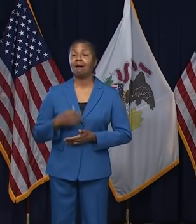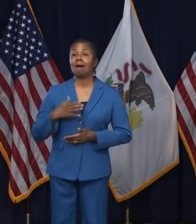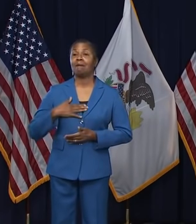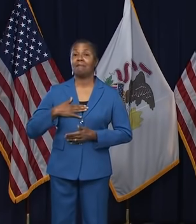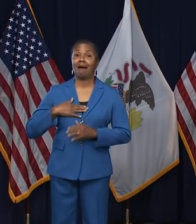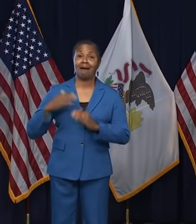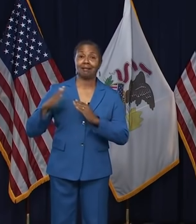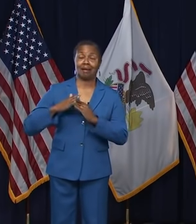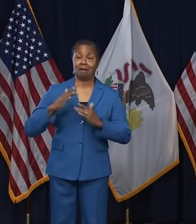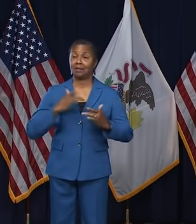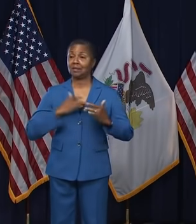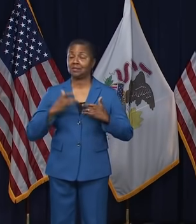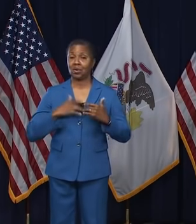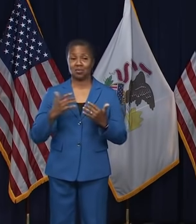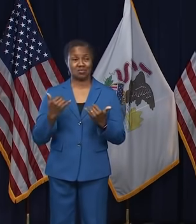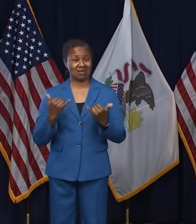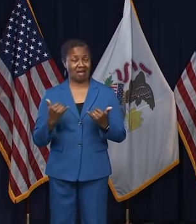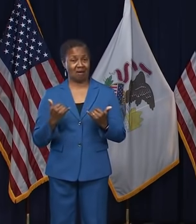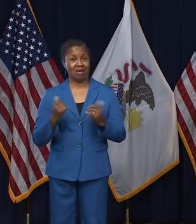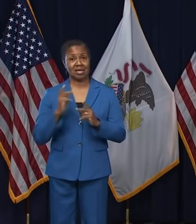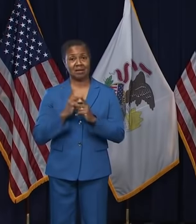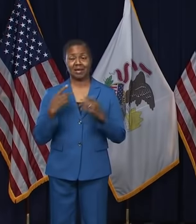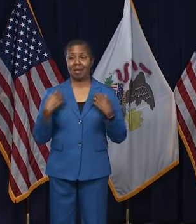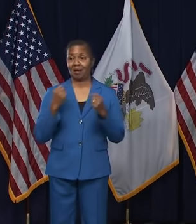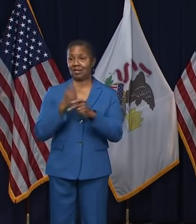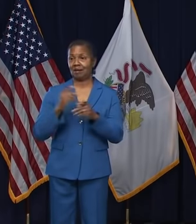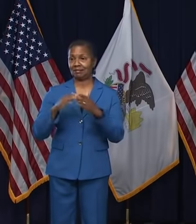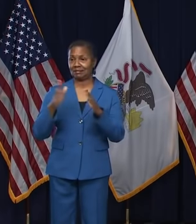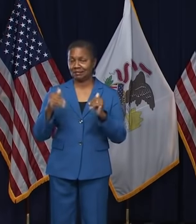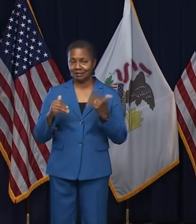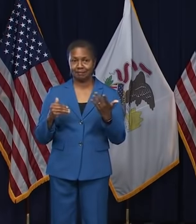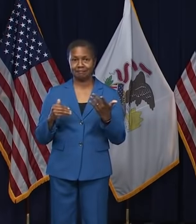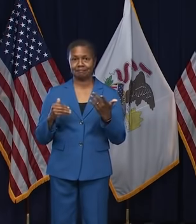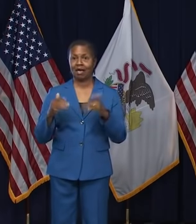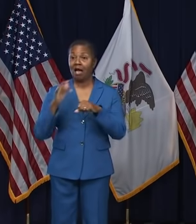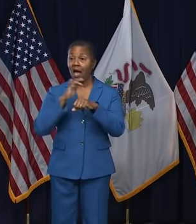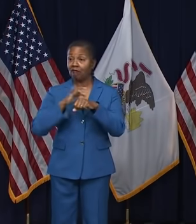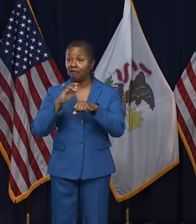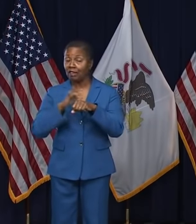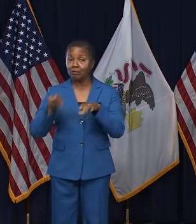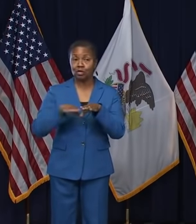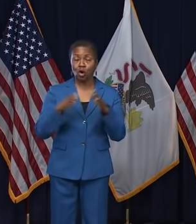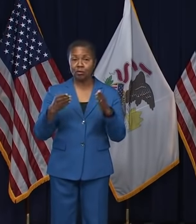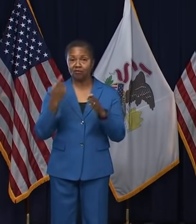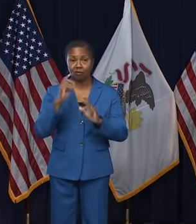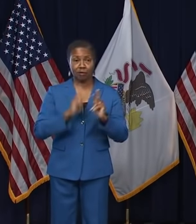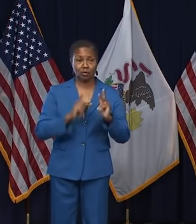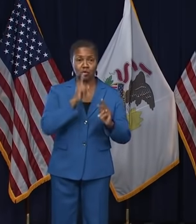we've had in place- so Mike my